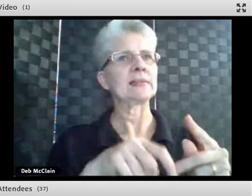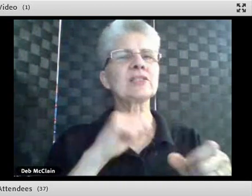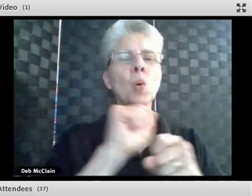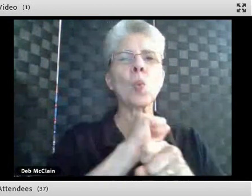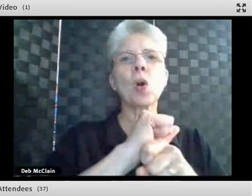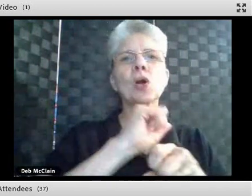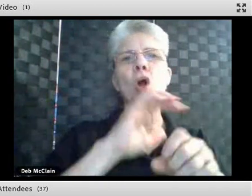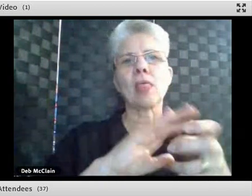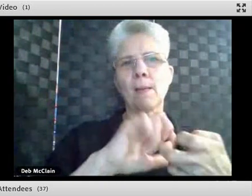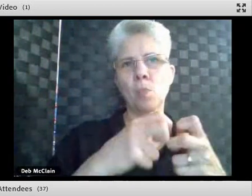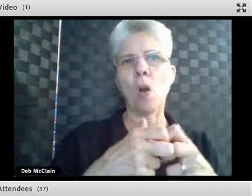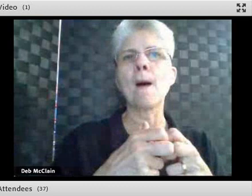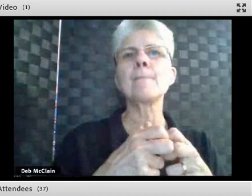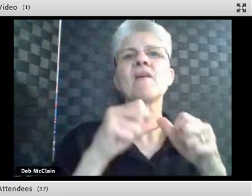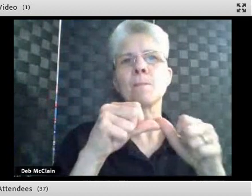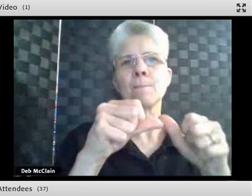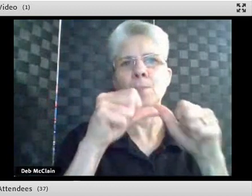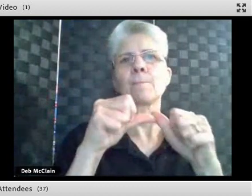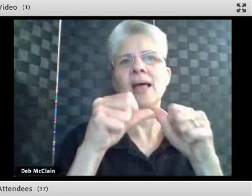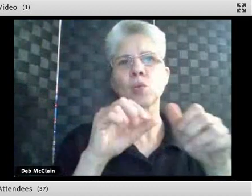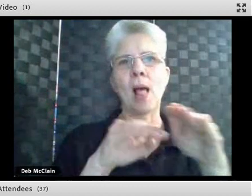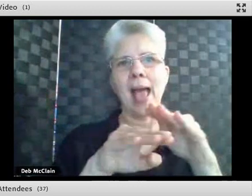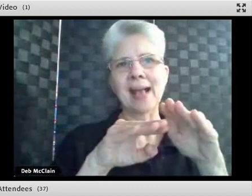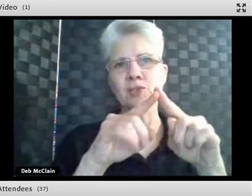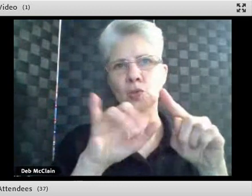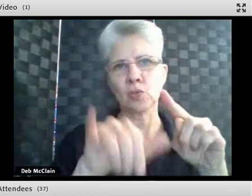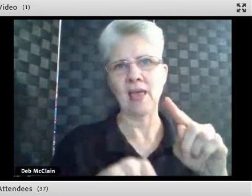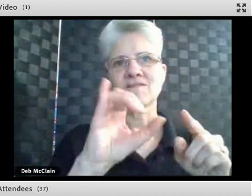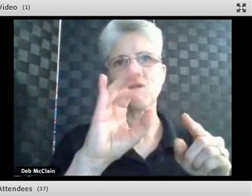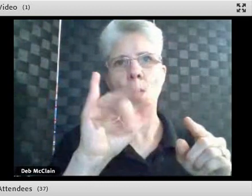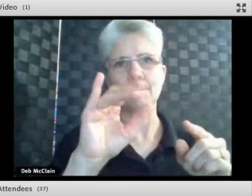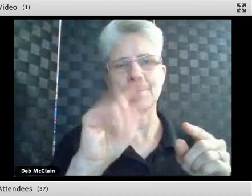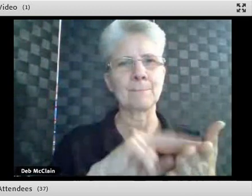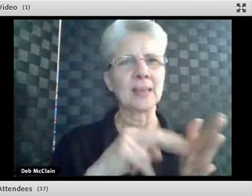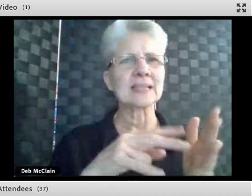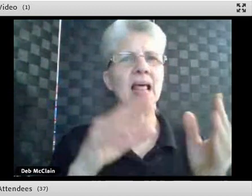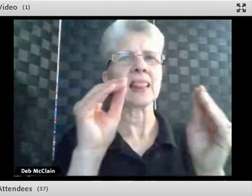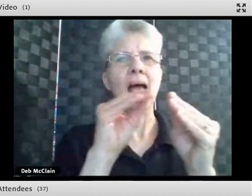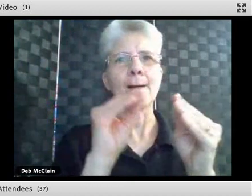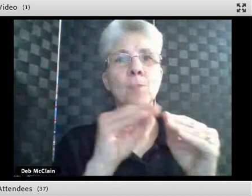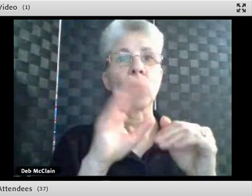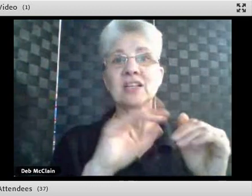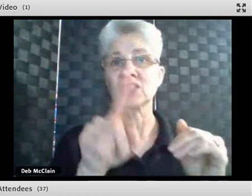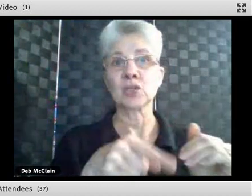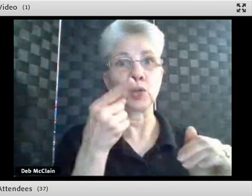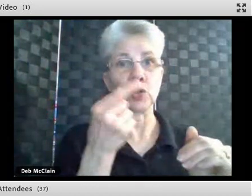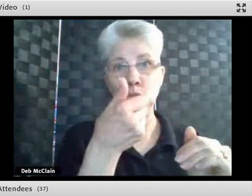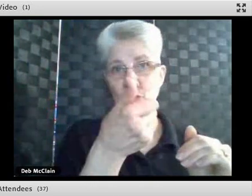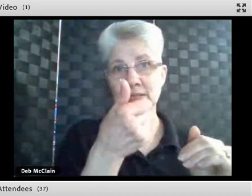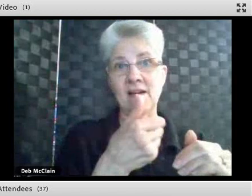on the problem of potential access to that format, and that means a lot more brains than just you have to worry about it.